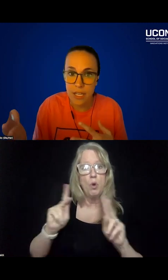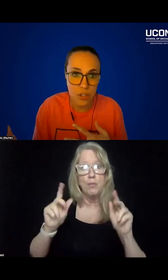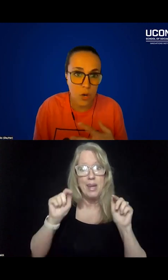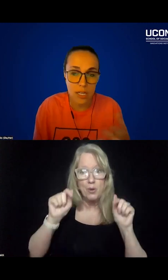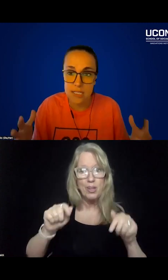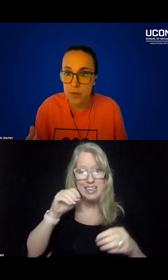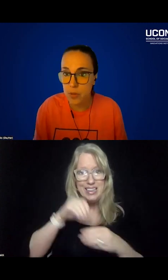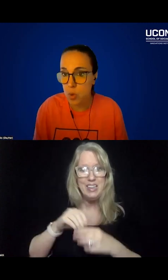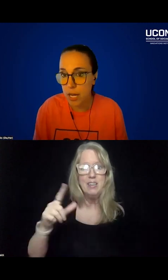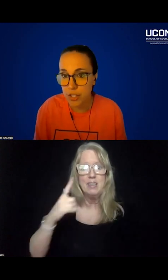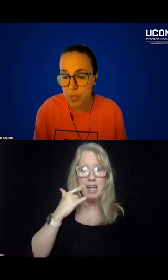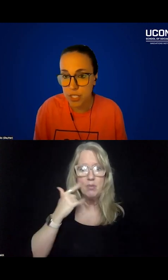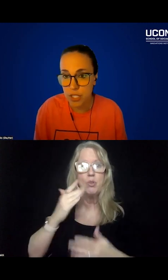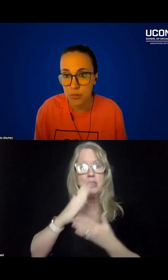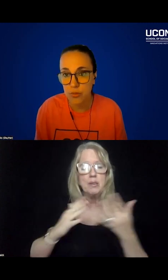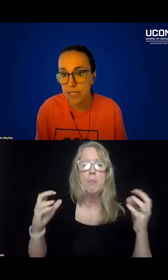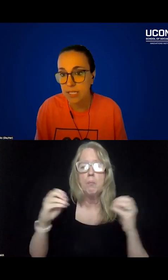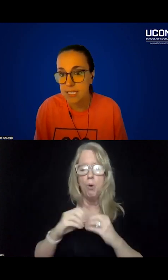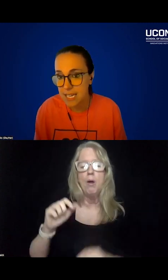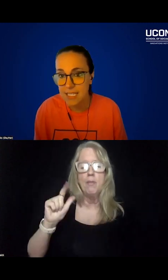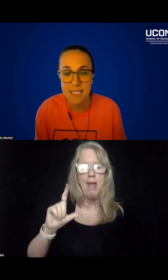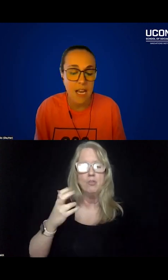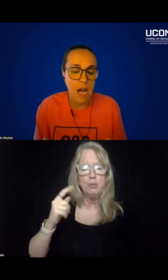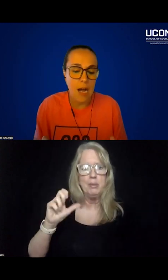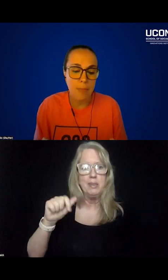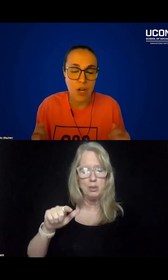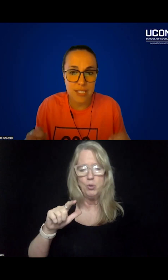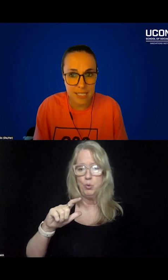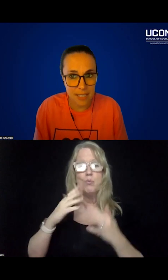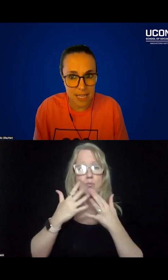AND NEW YORK AND THE MORE LGBTQ FRIENDLY STATES ARE STILL